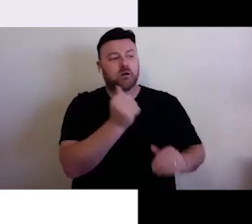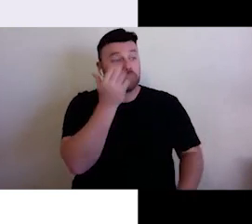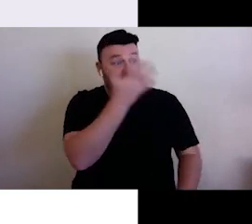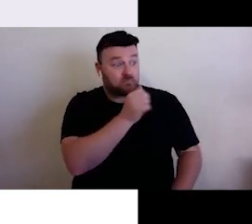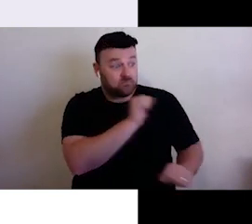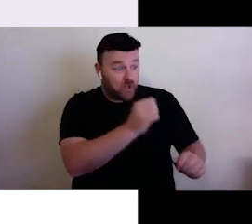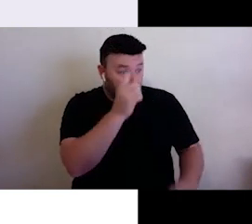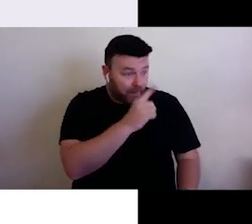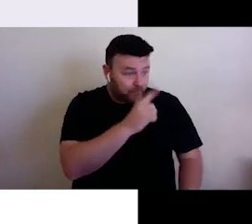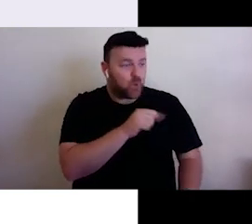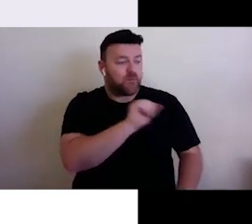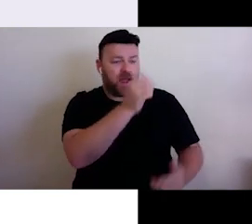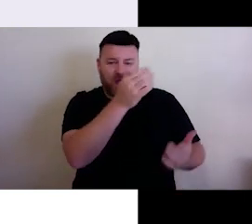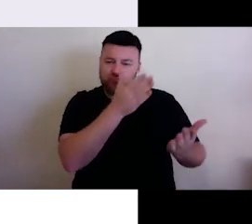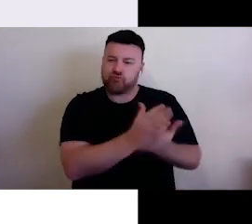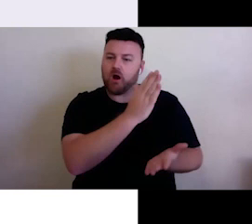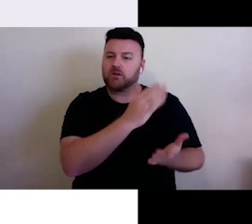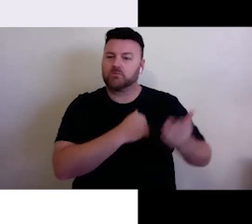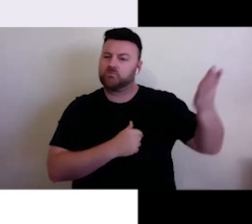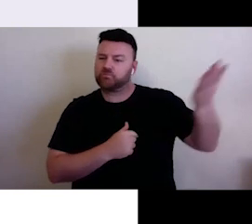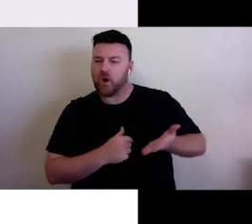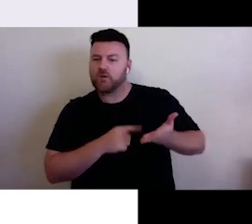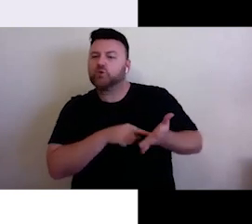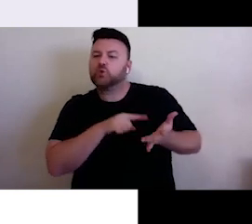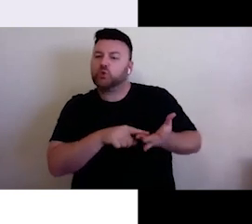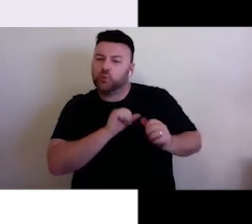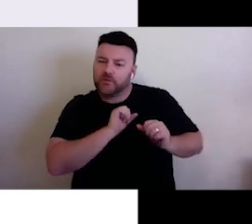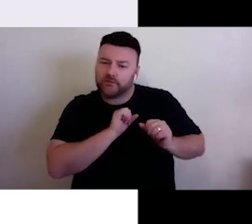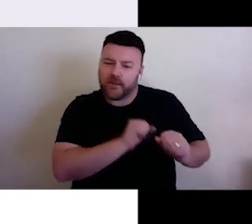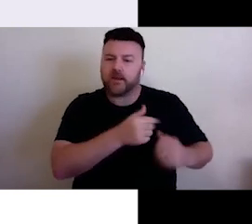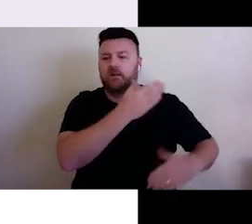tangible heritage. I work on a report Our culture, Our Future, way